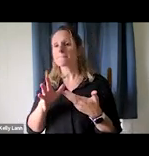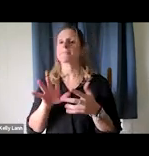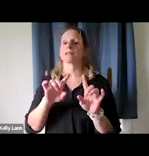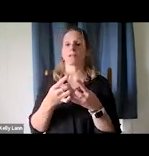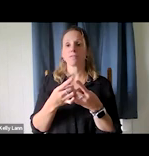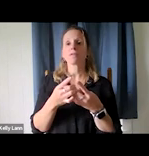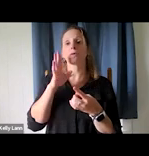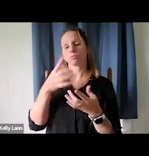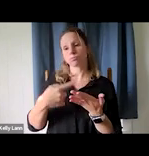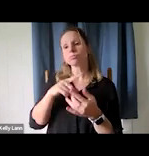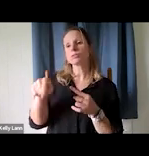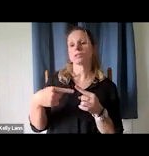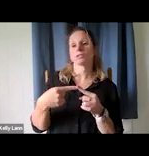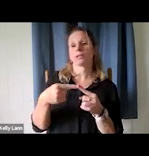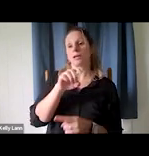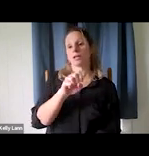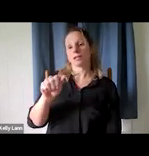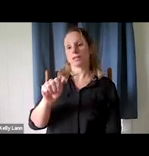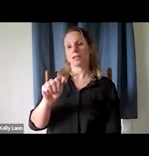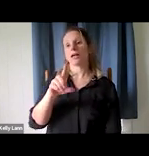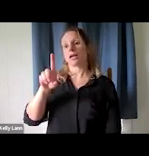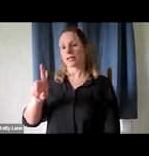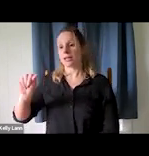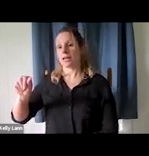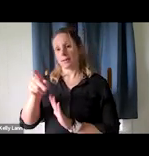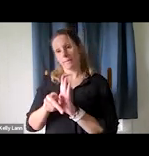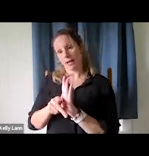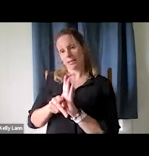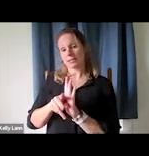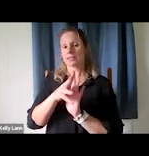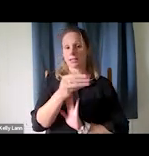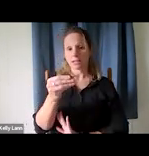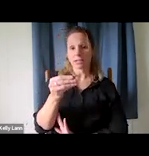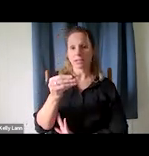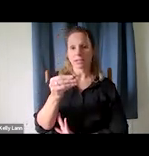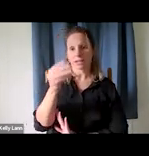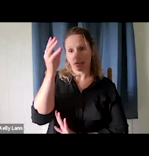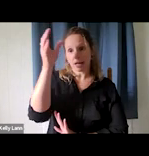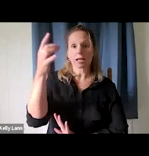will talk a little bit about SSA's DA&A policy and the concept of materiality.